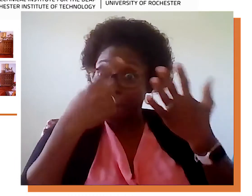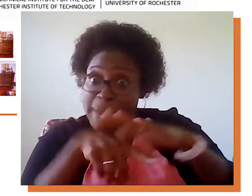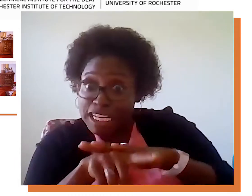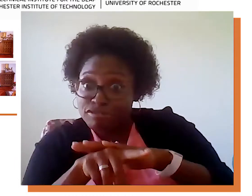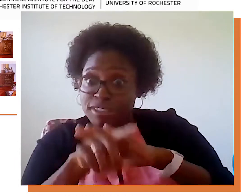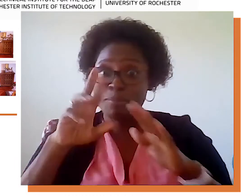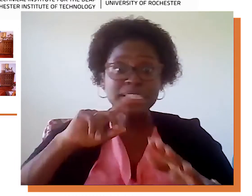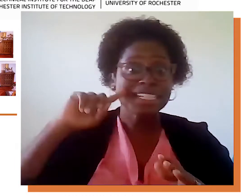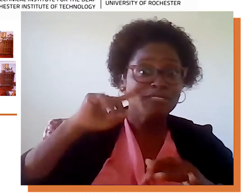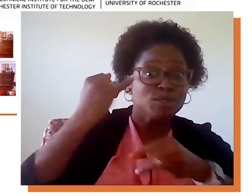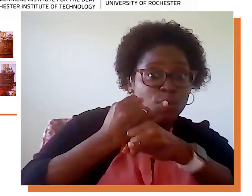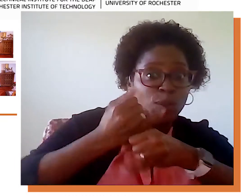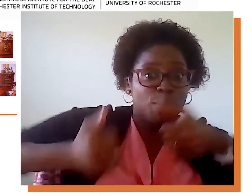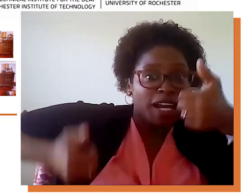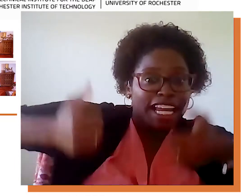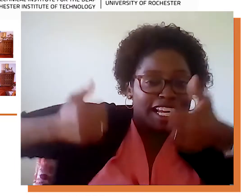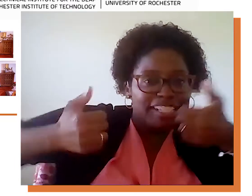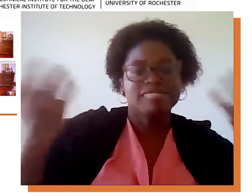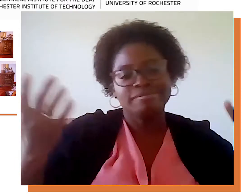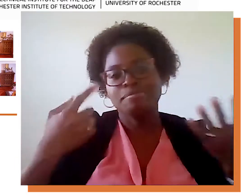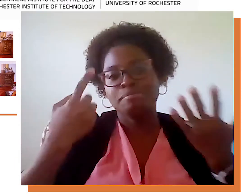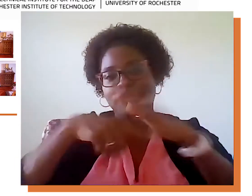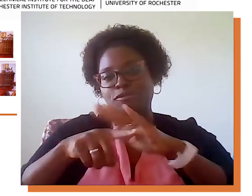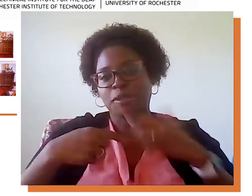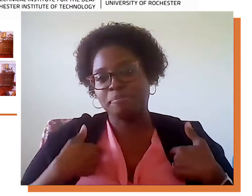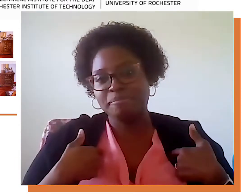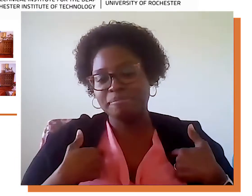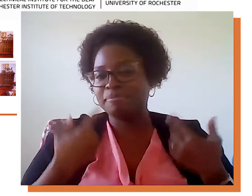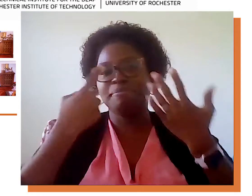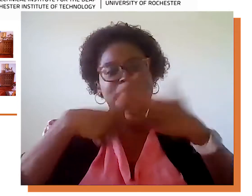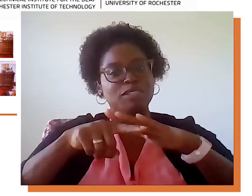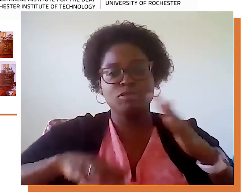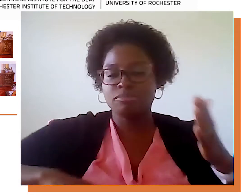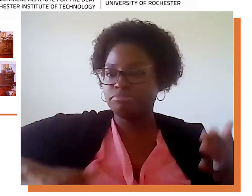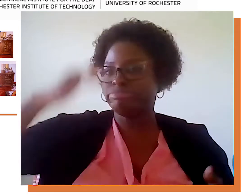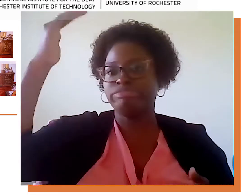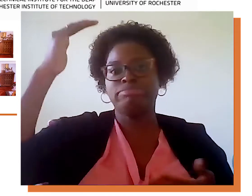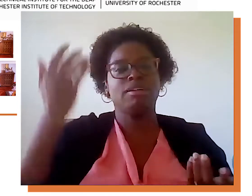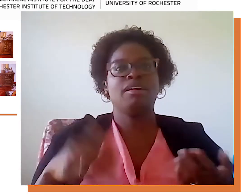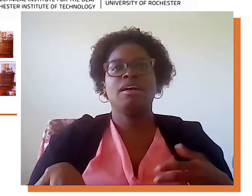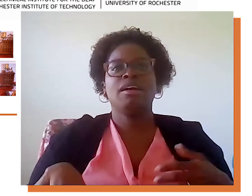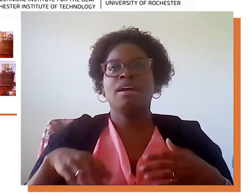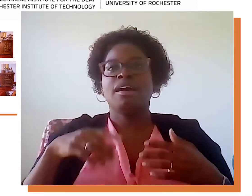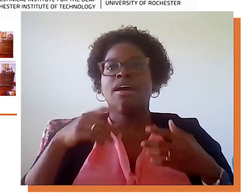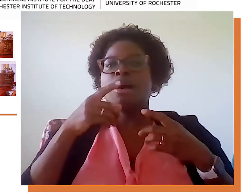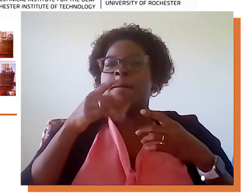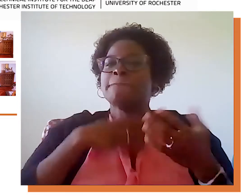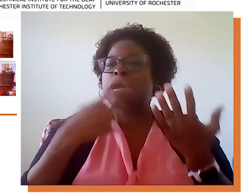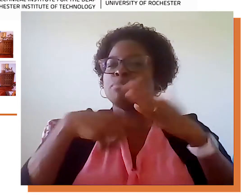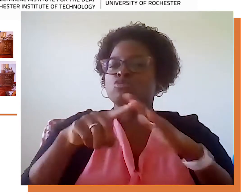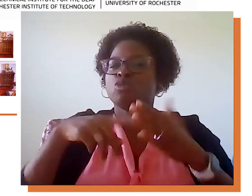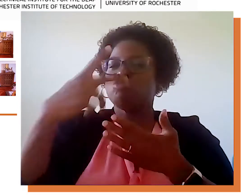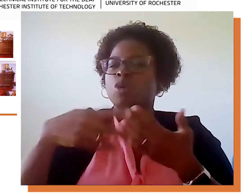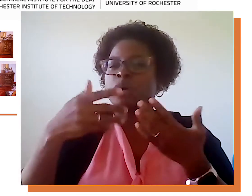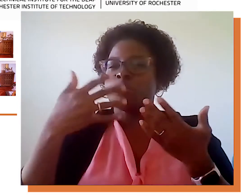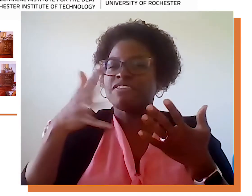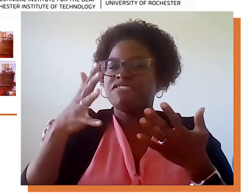So, people always ask me, right, "Did you go to a mainstream school, or did you go to a residential school for deaf students?" I was mainstreamed.